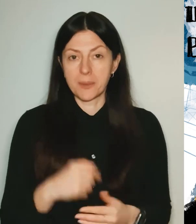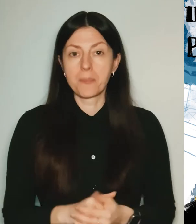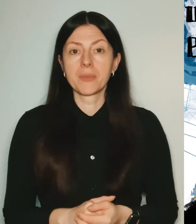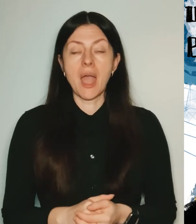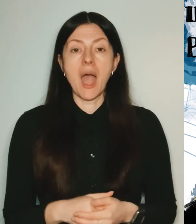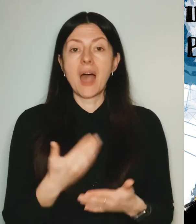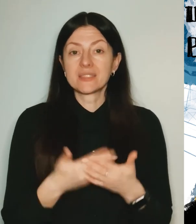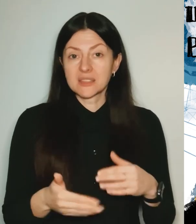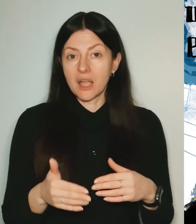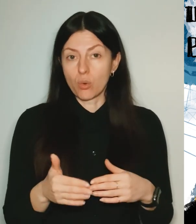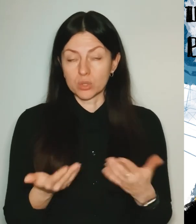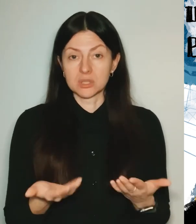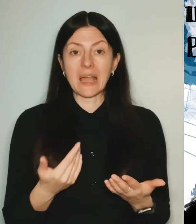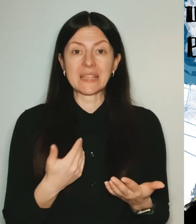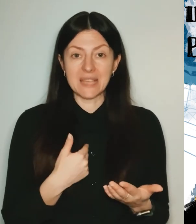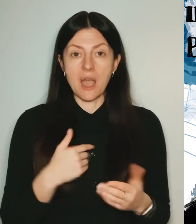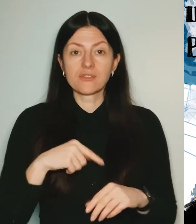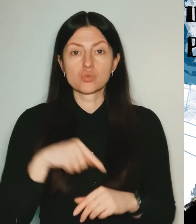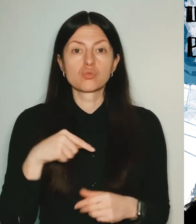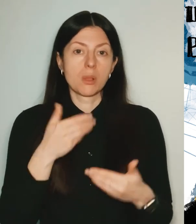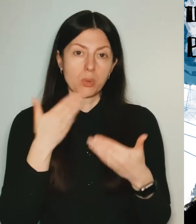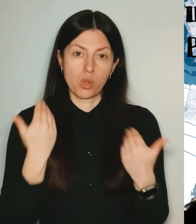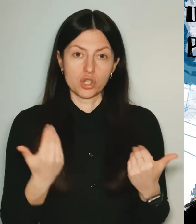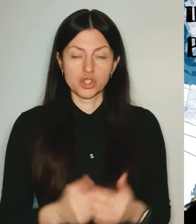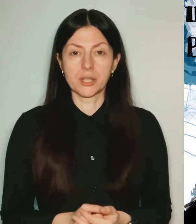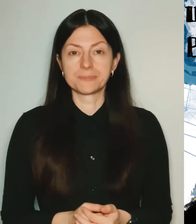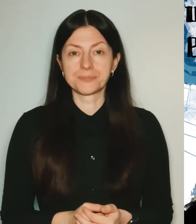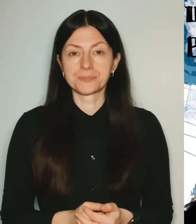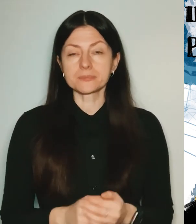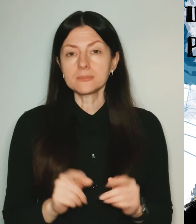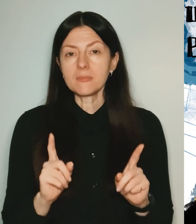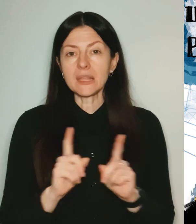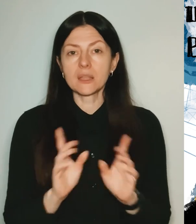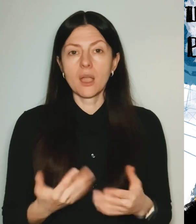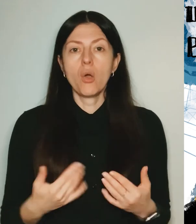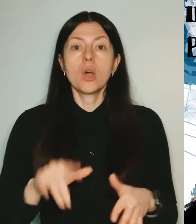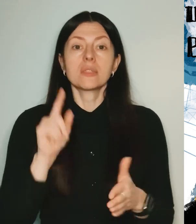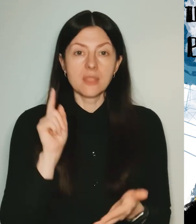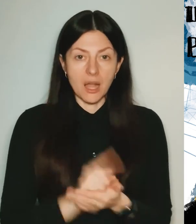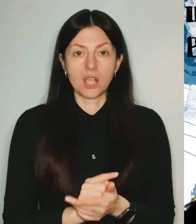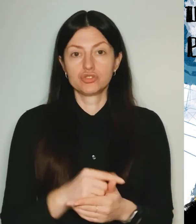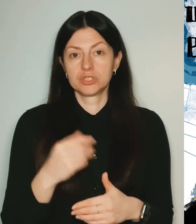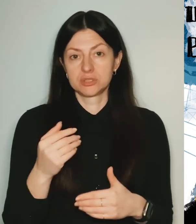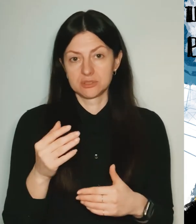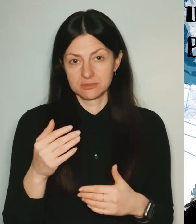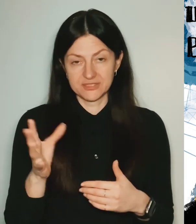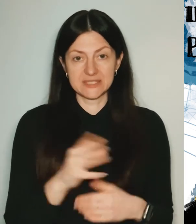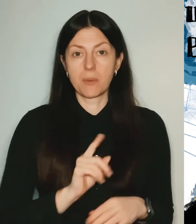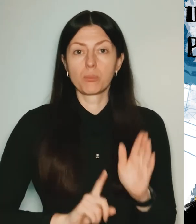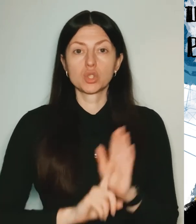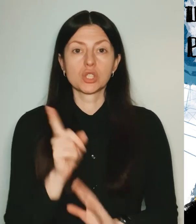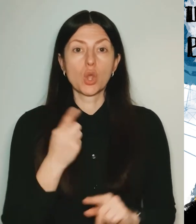So… I felt the relief… finally it has started.